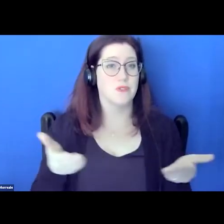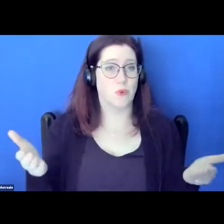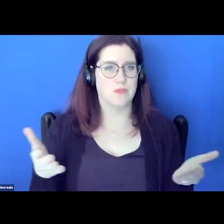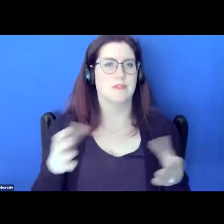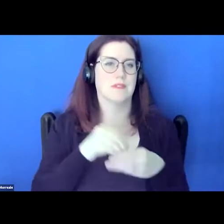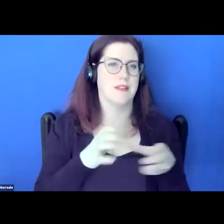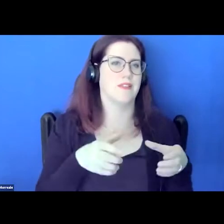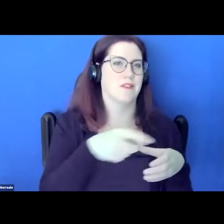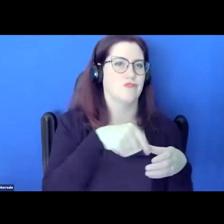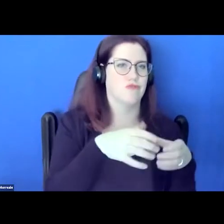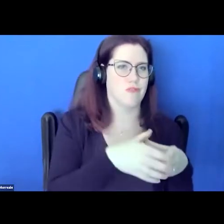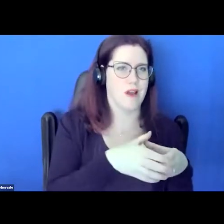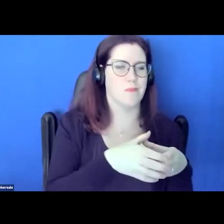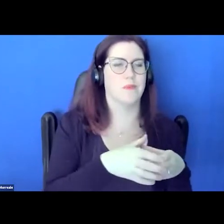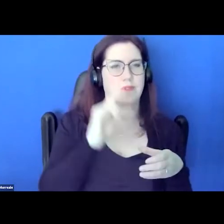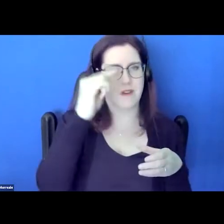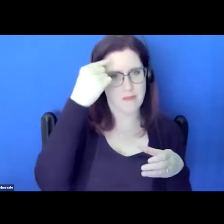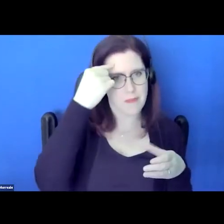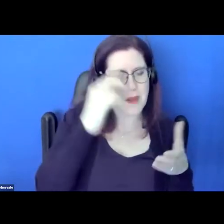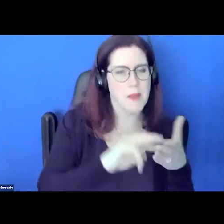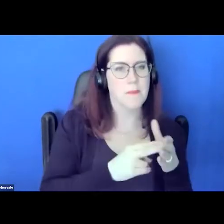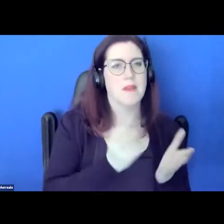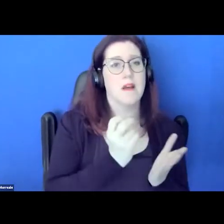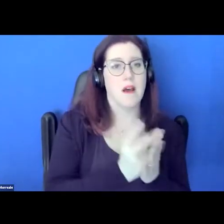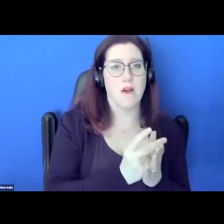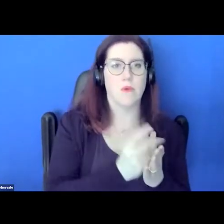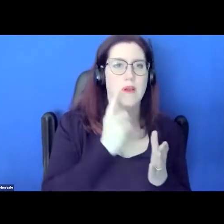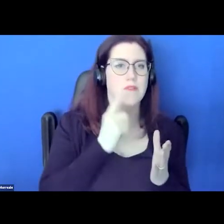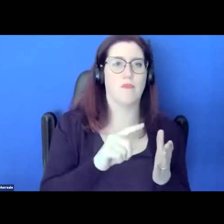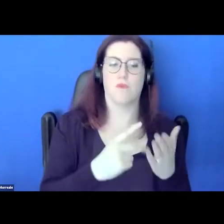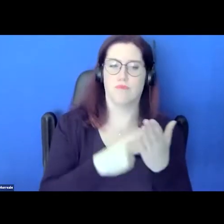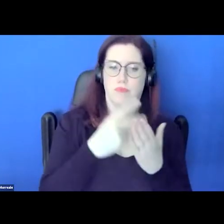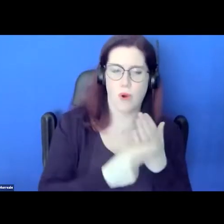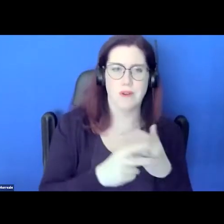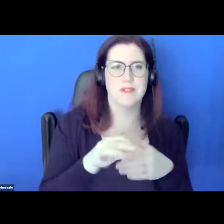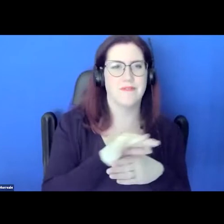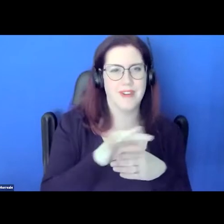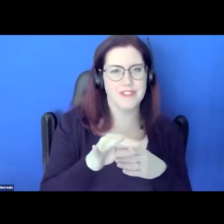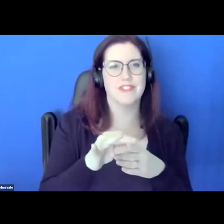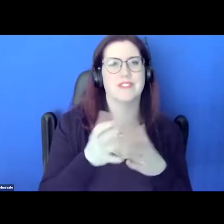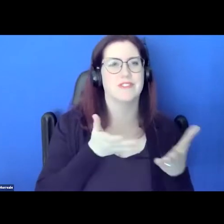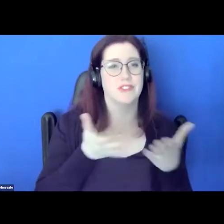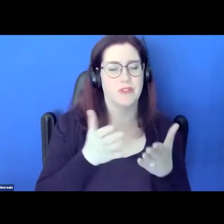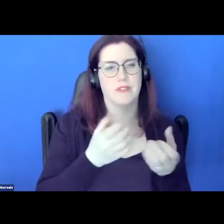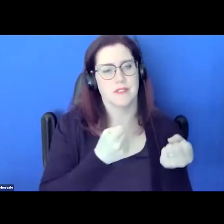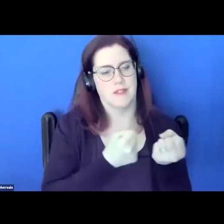So it authorized the tribal administration of programs, functions, and services funded by the Indian Health Service